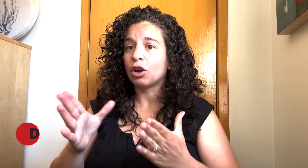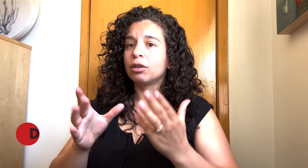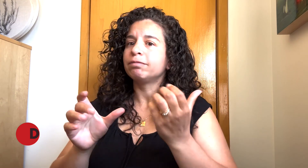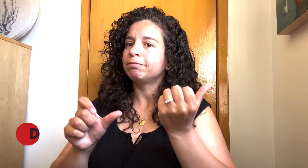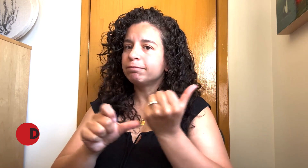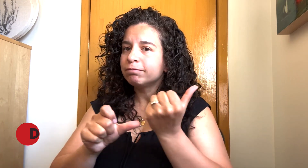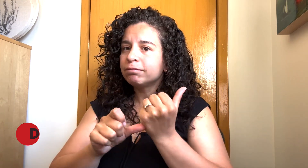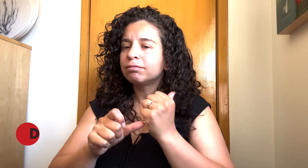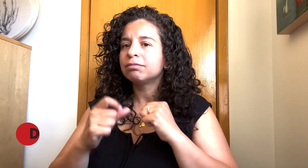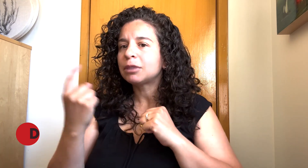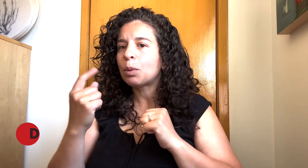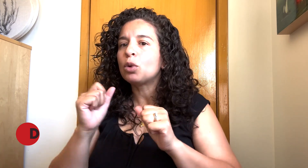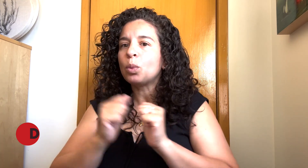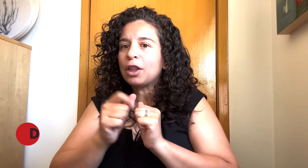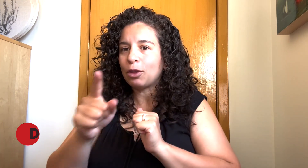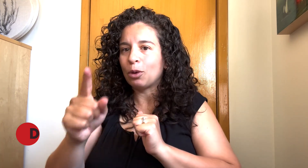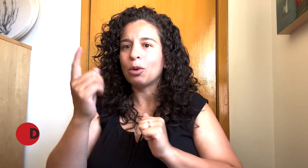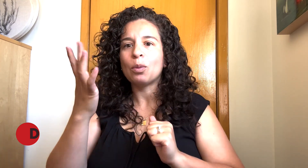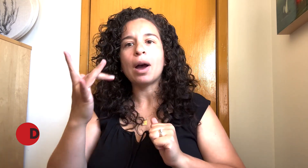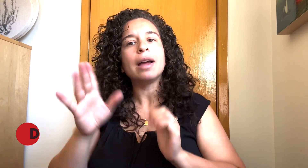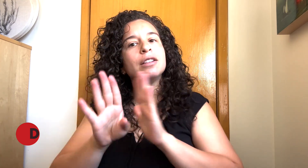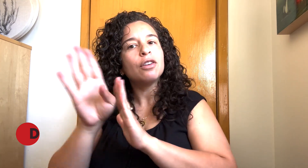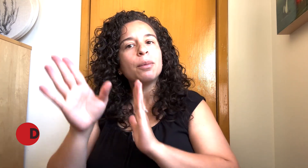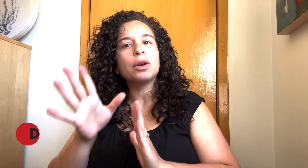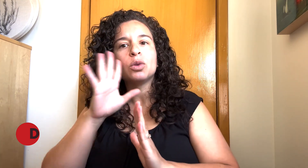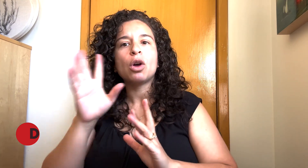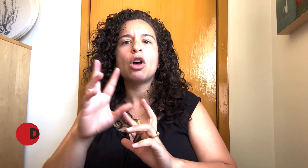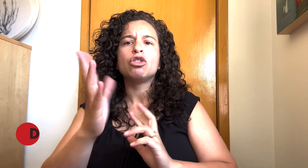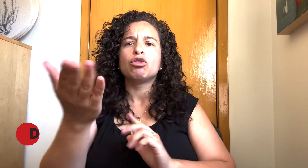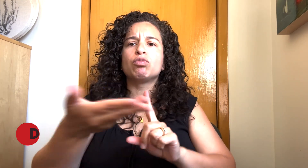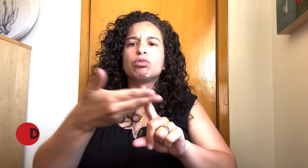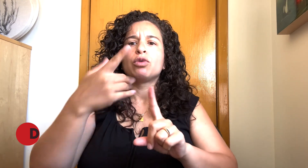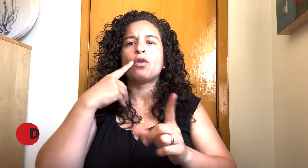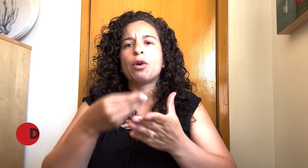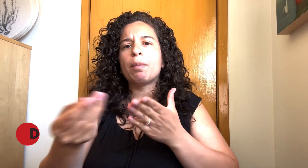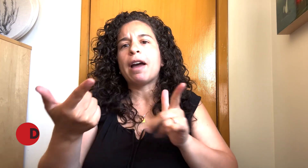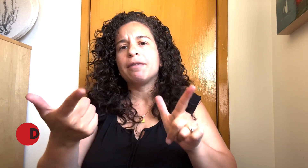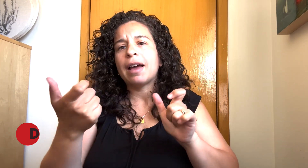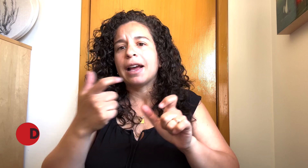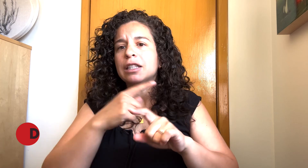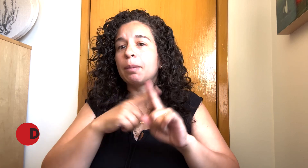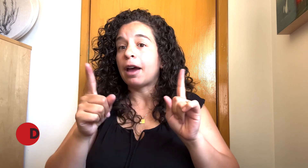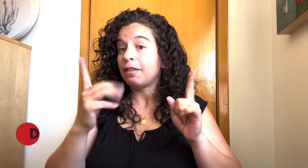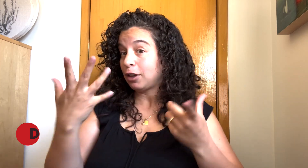with you because developers will try to rush you in a sale without possibly